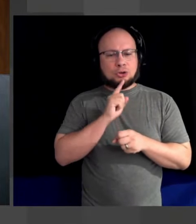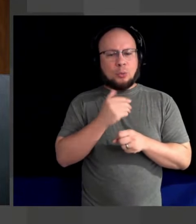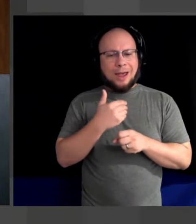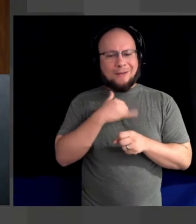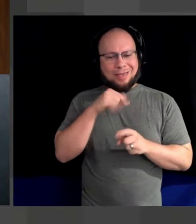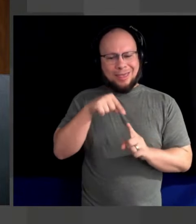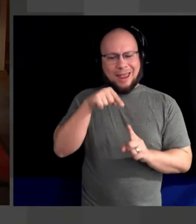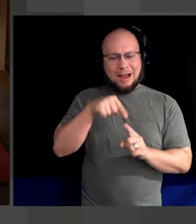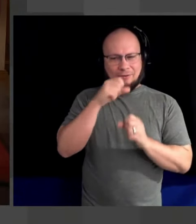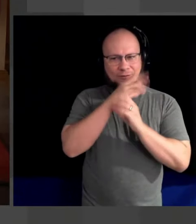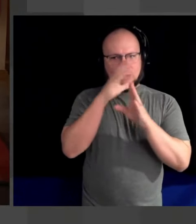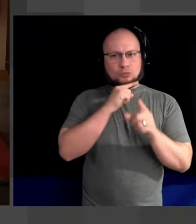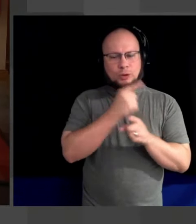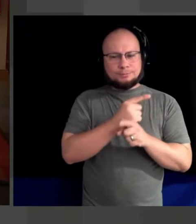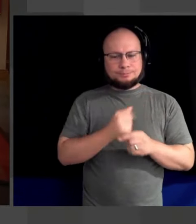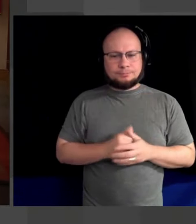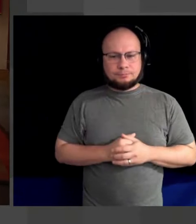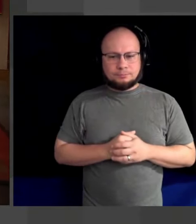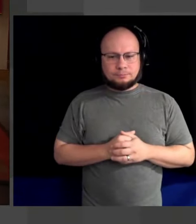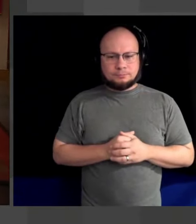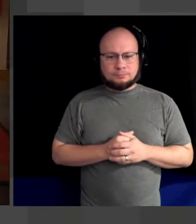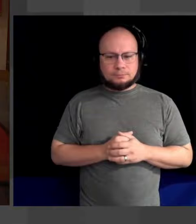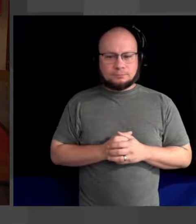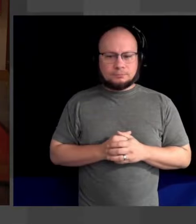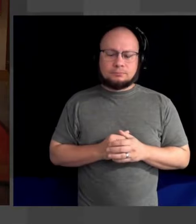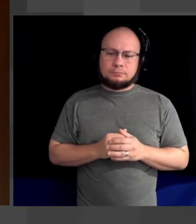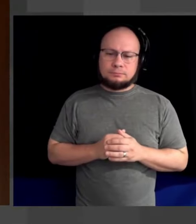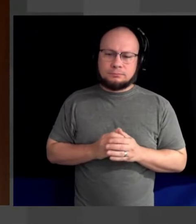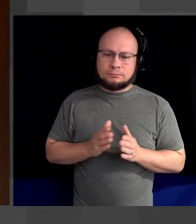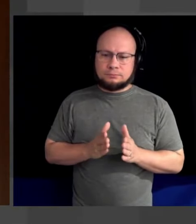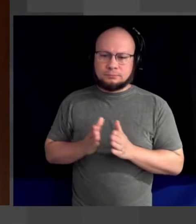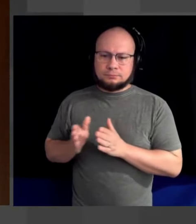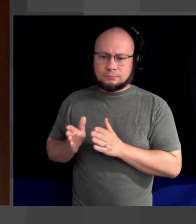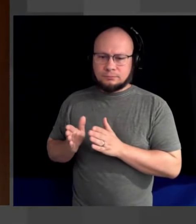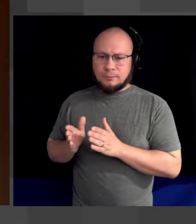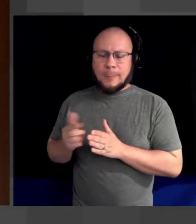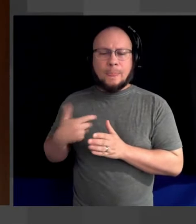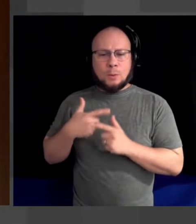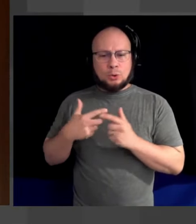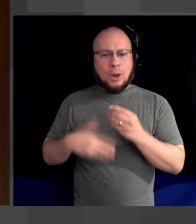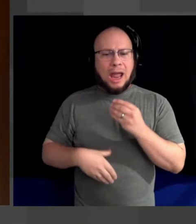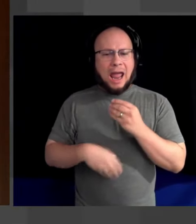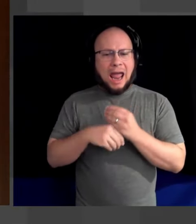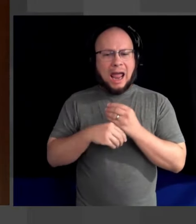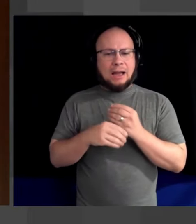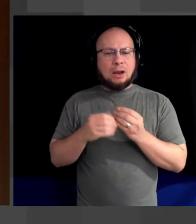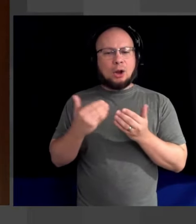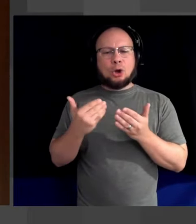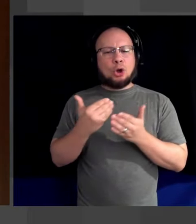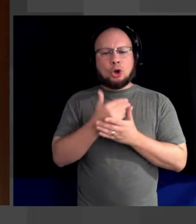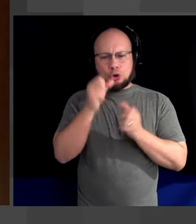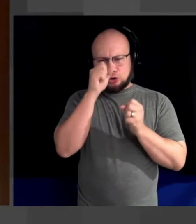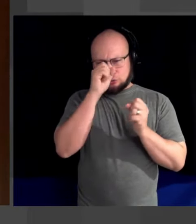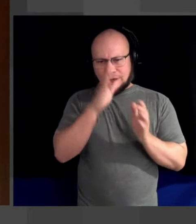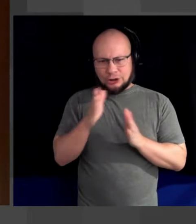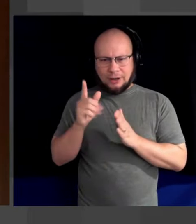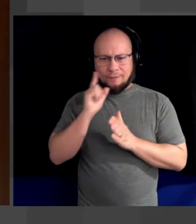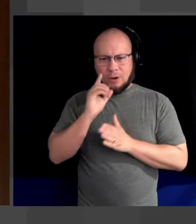THAT PROGRAM -- PROMISE. AND ANOTHER PILLAR WAS ADDING